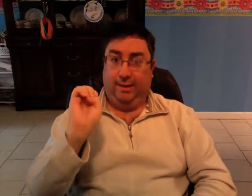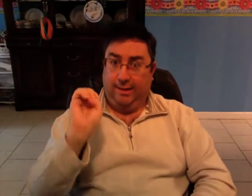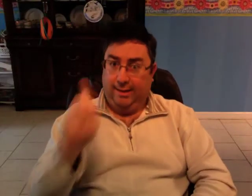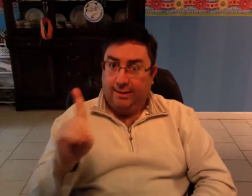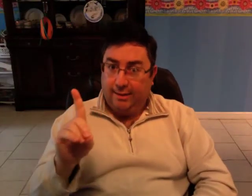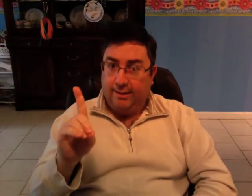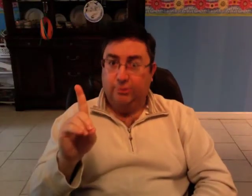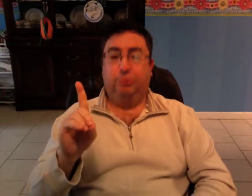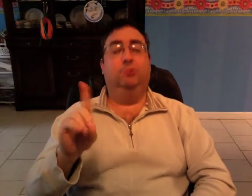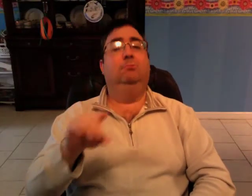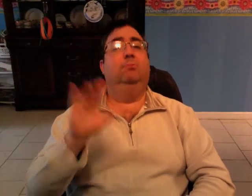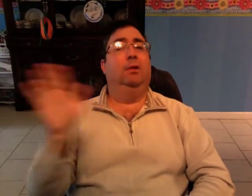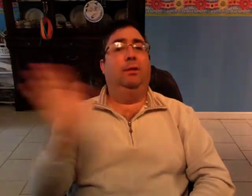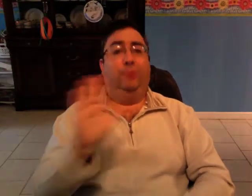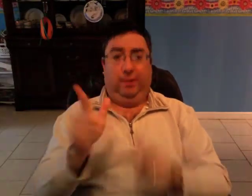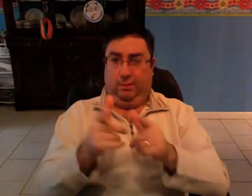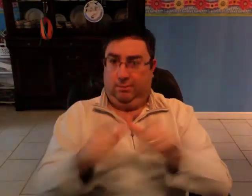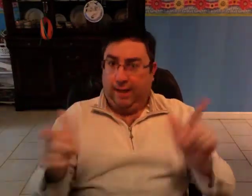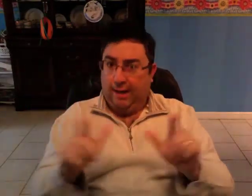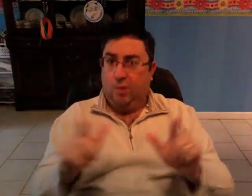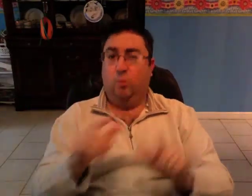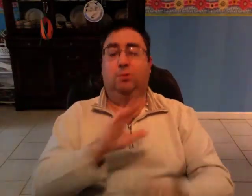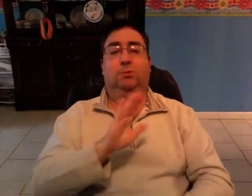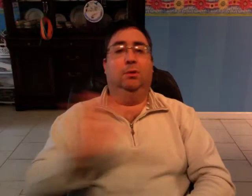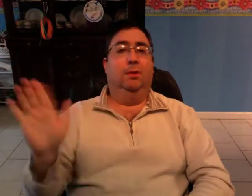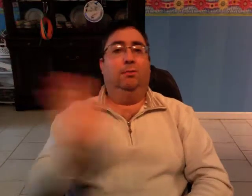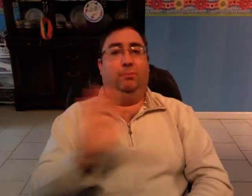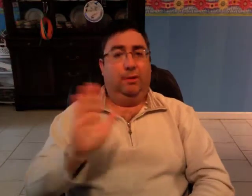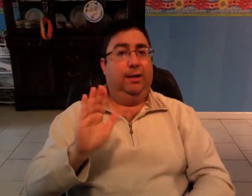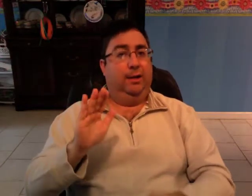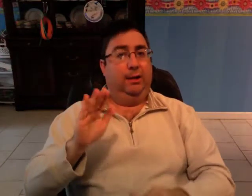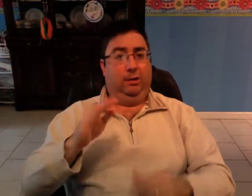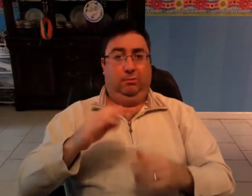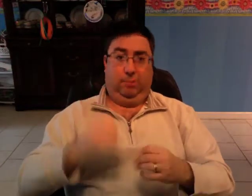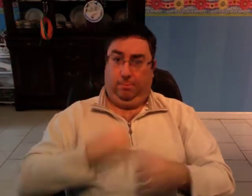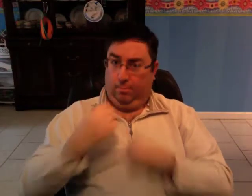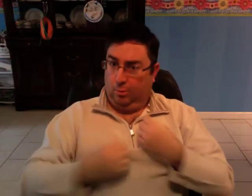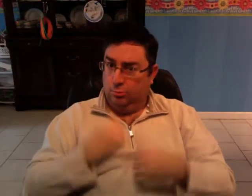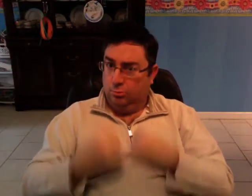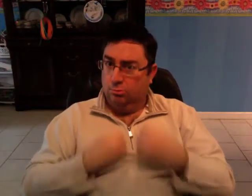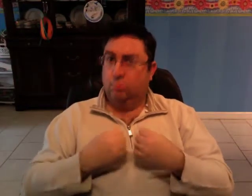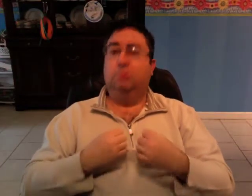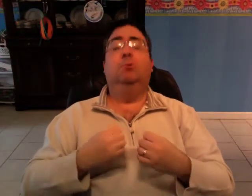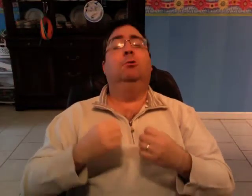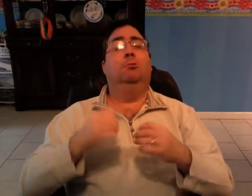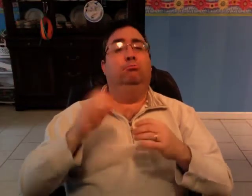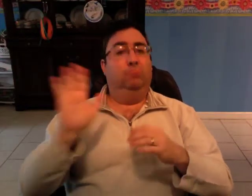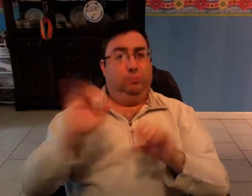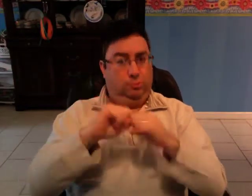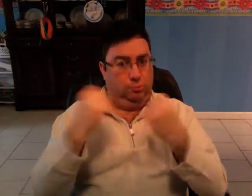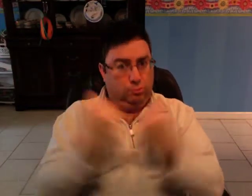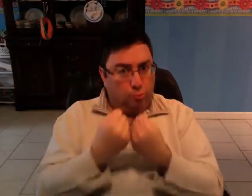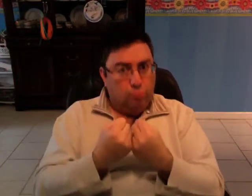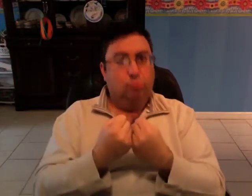their language, their social and emotional development,